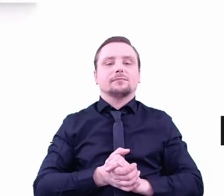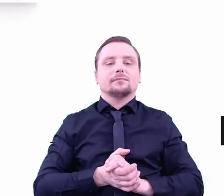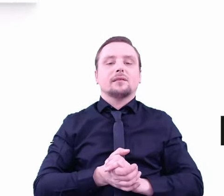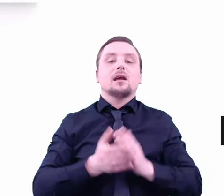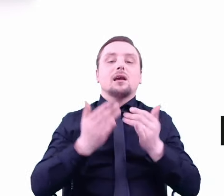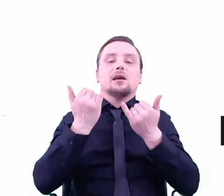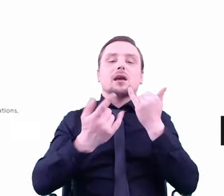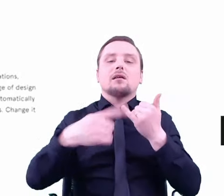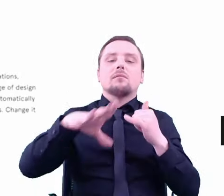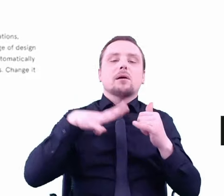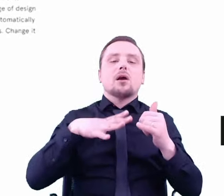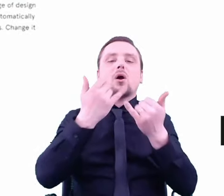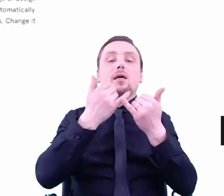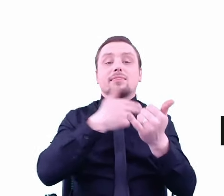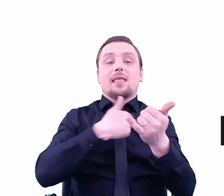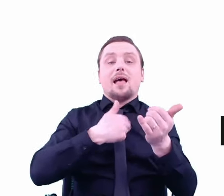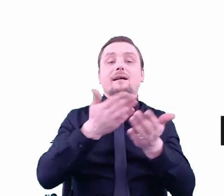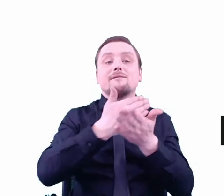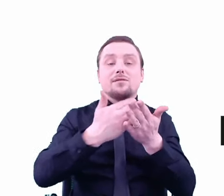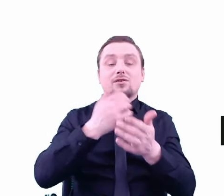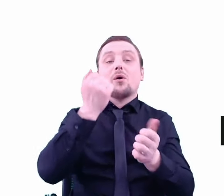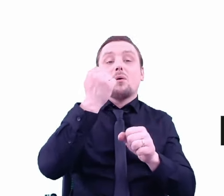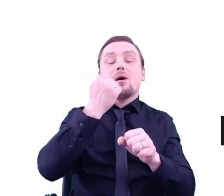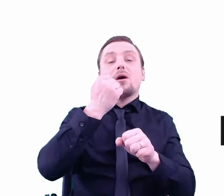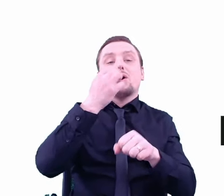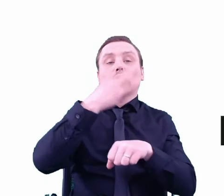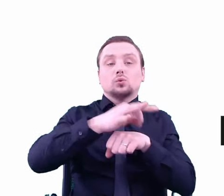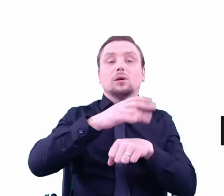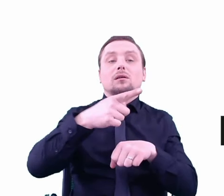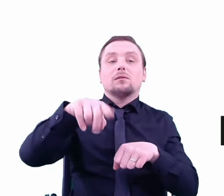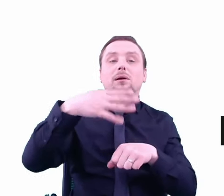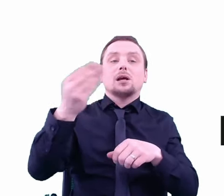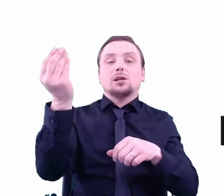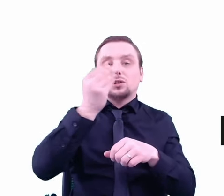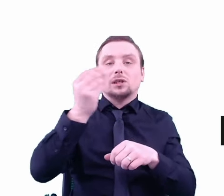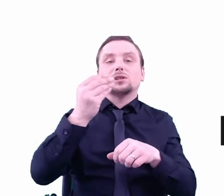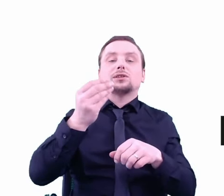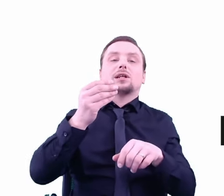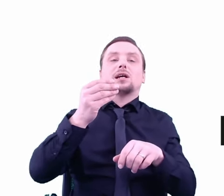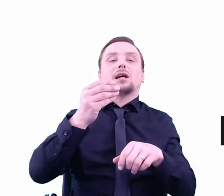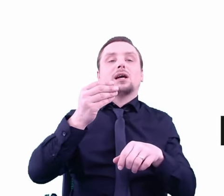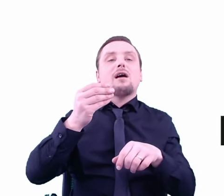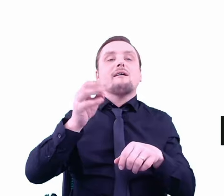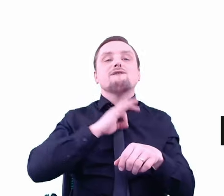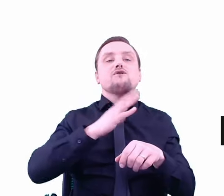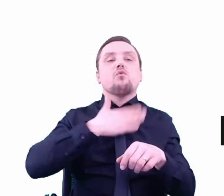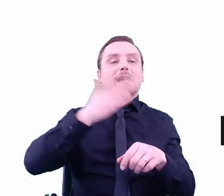we will teach you analog techniques and using your mind to design apartment plans.